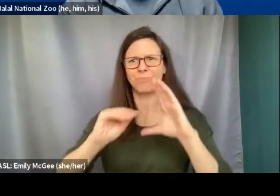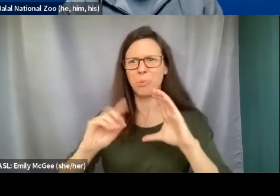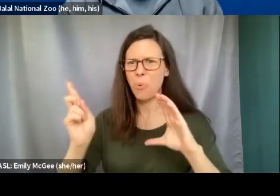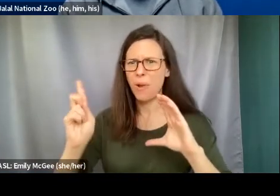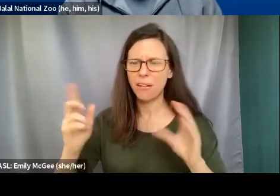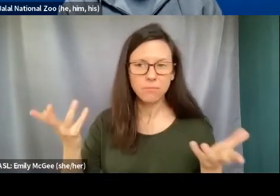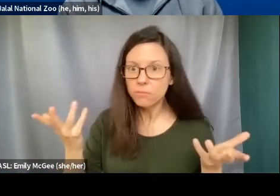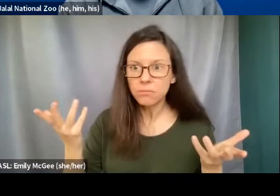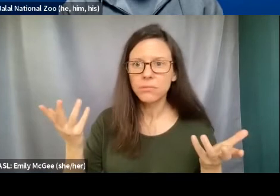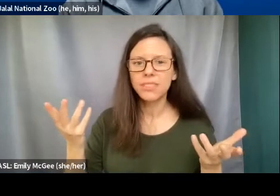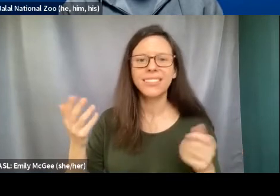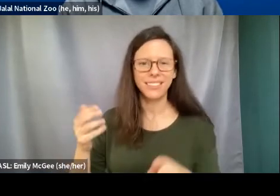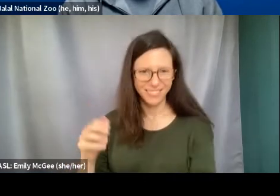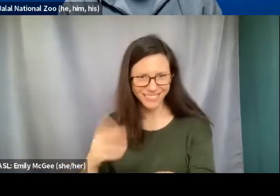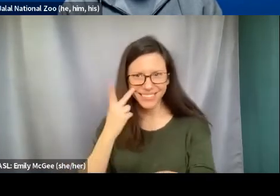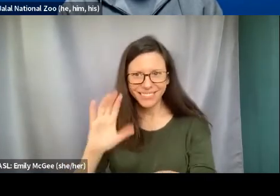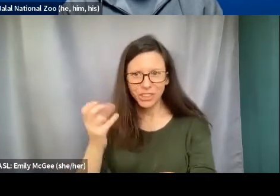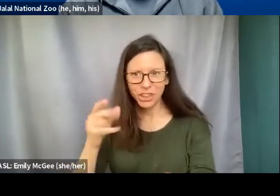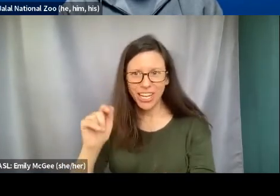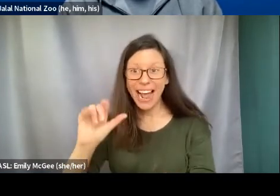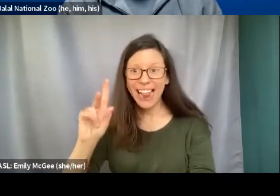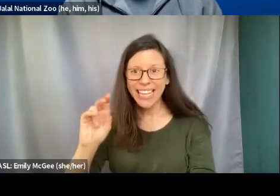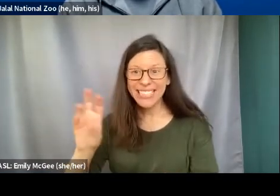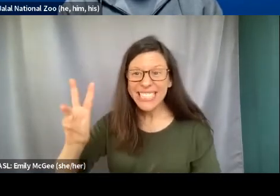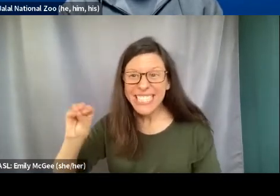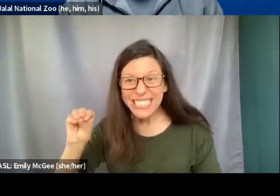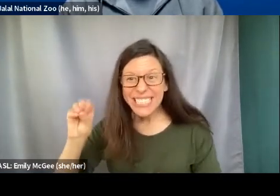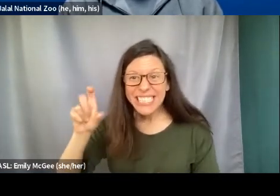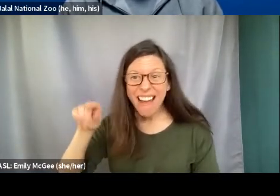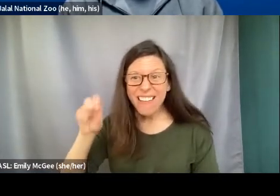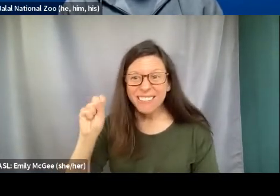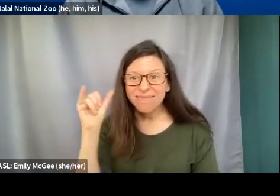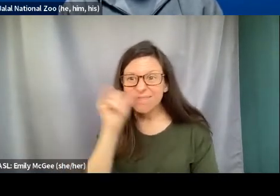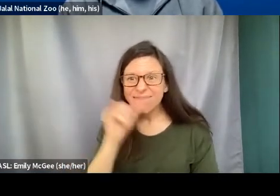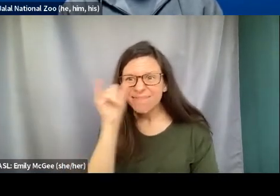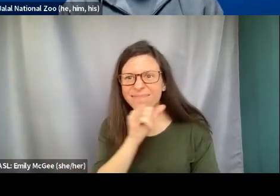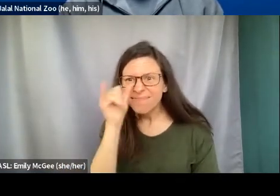Alice agreed that "Oh my goodness. 60 tons! That is absolutely a lot of salt." You've mentioned this